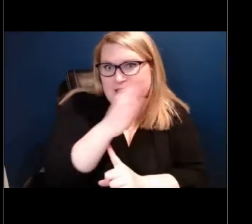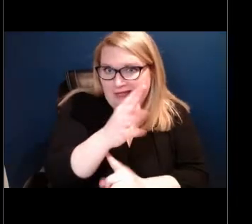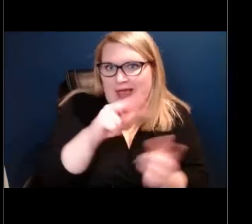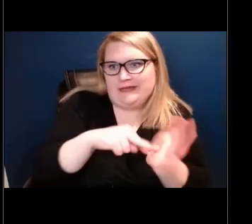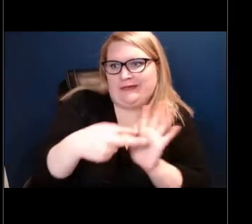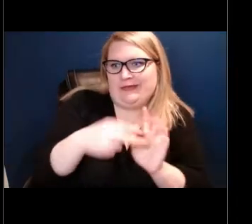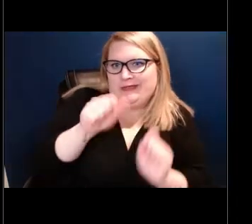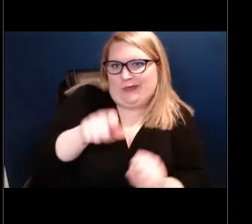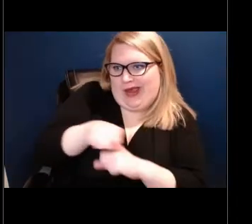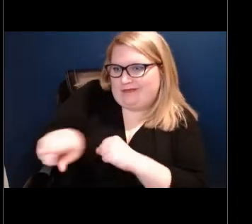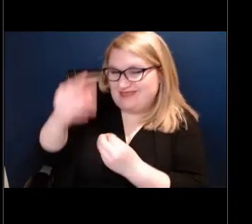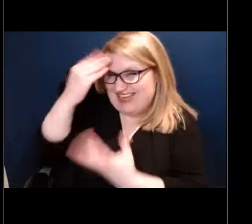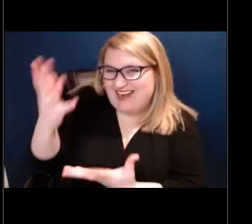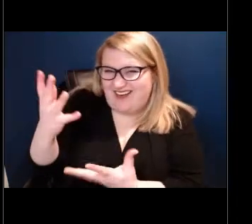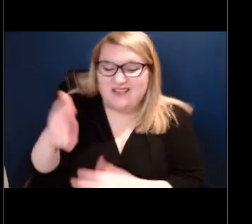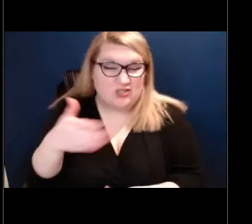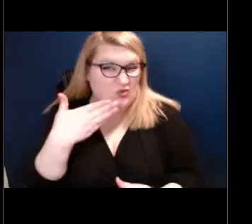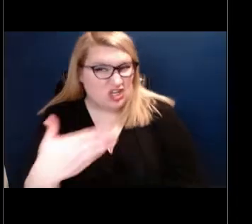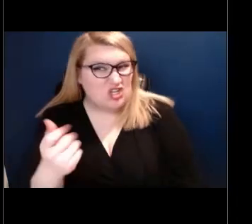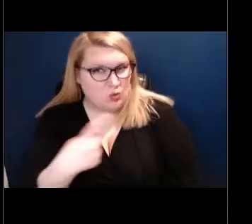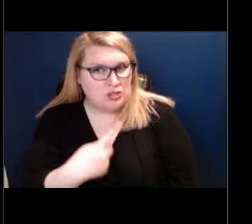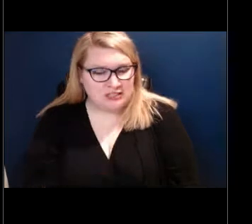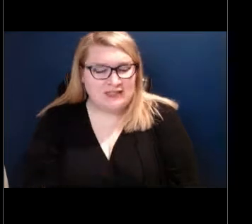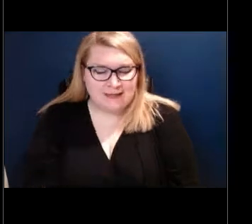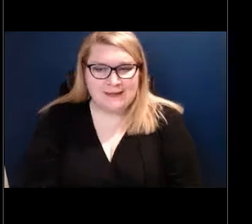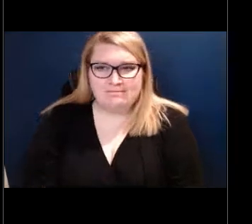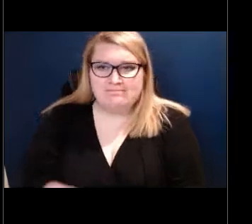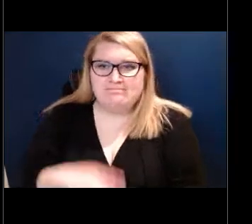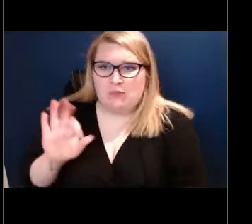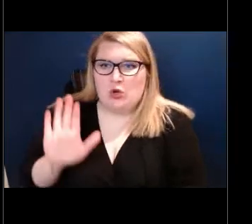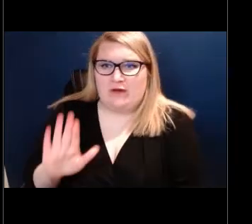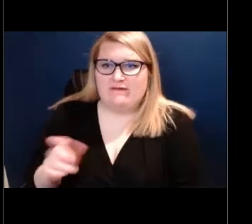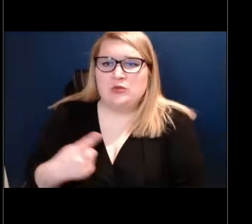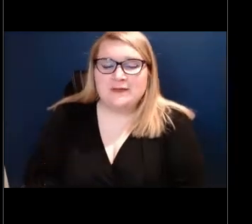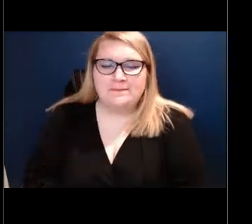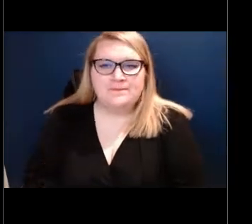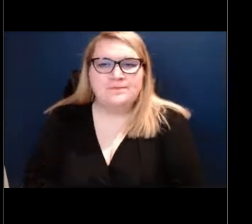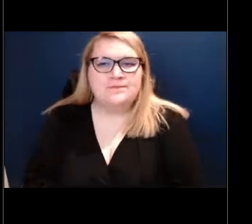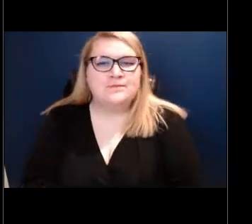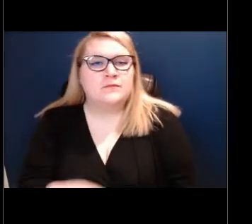So that's an excellent question, great question. [Nicole Bartlett] Okay, another quick one from Rashaan, he wants to know,